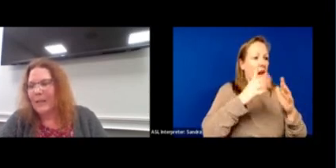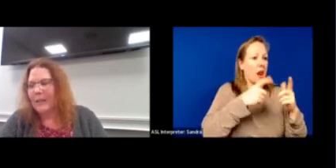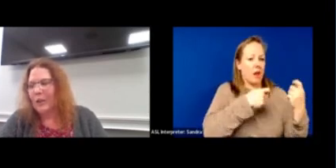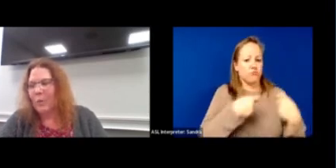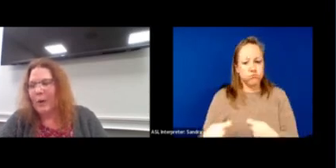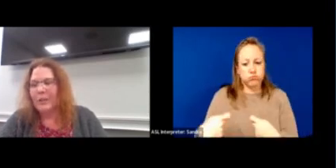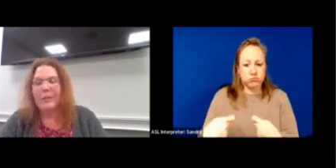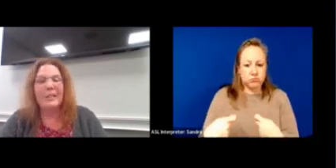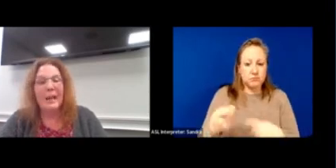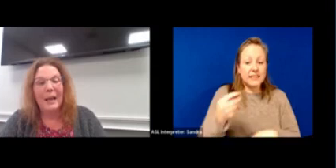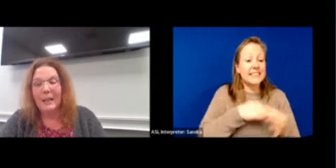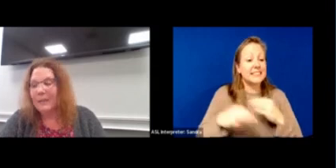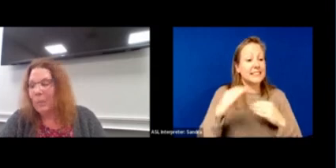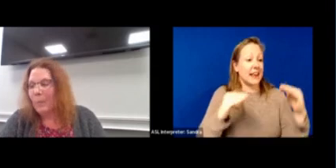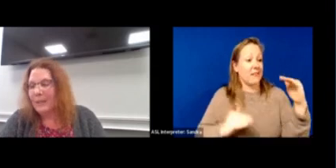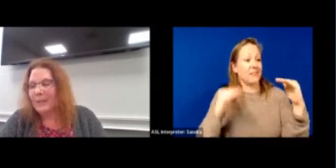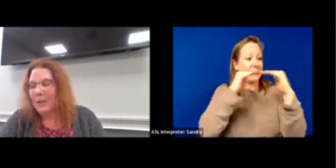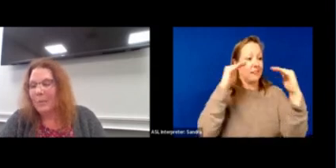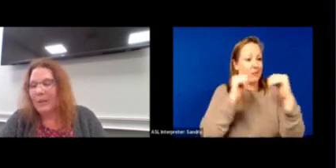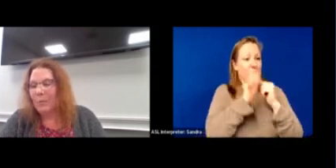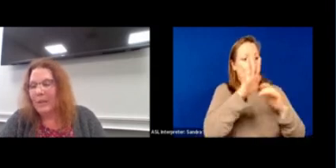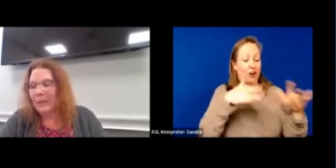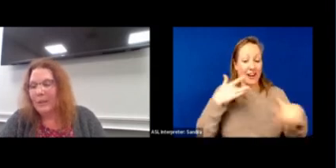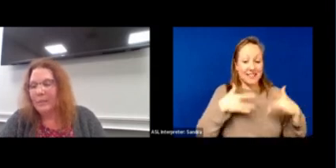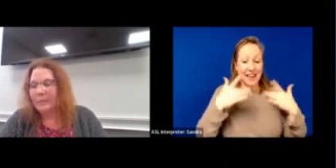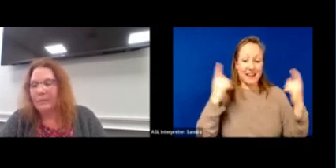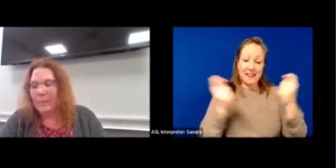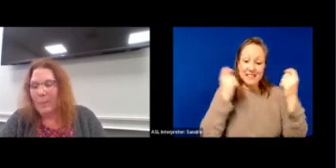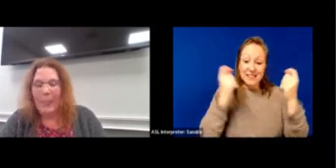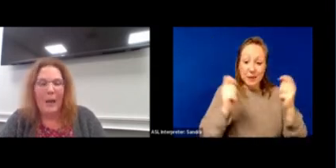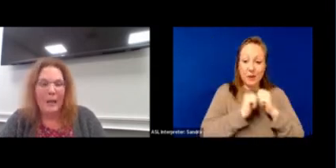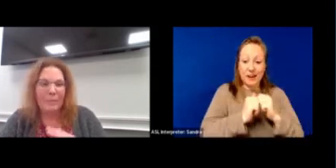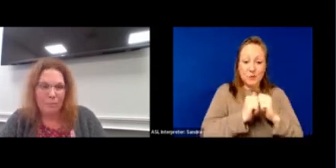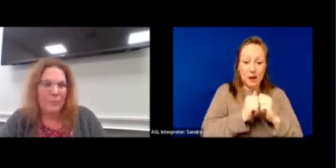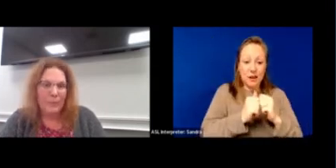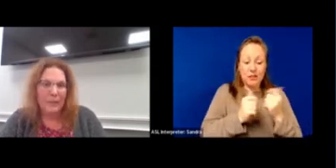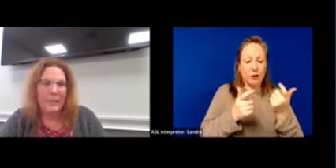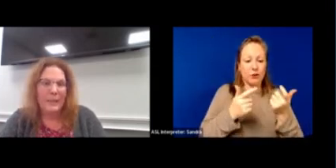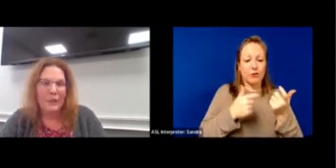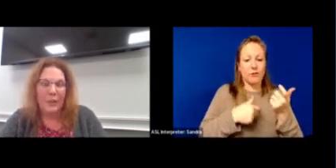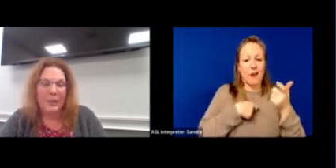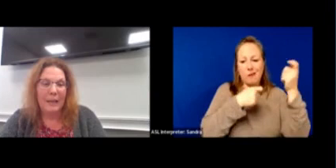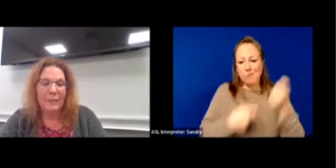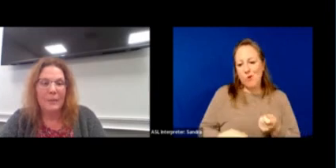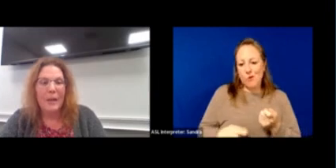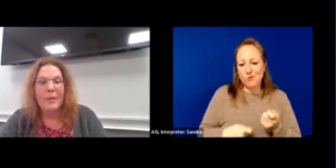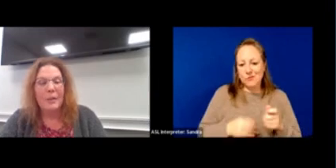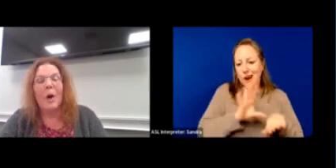of meeting her where she was at, and celebrated with her, I, as I said, shut her down. There